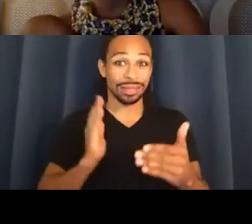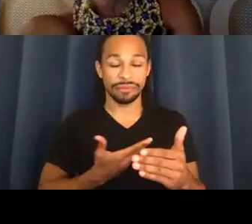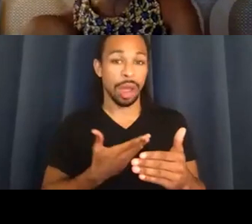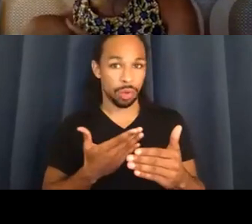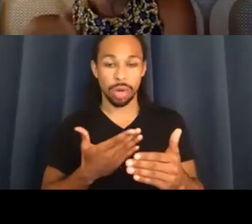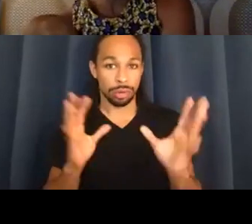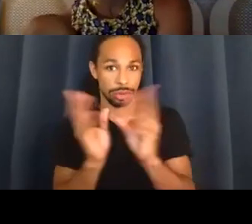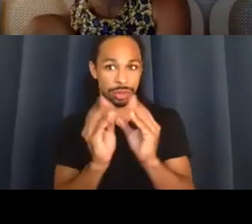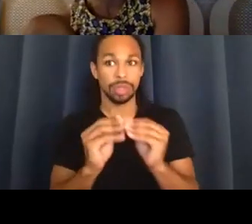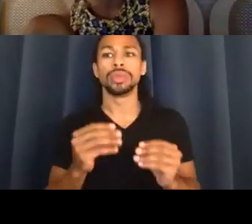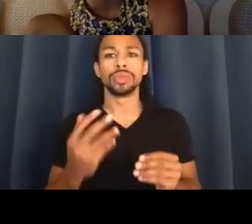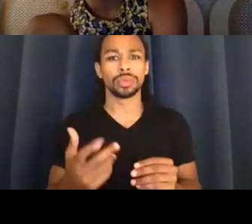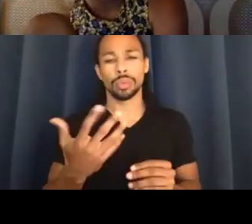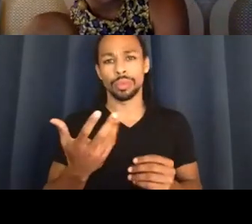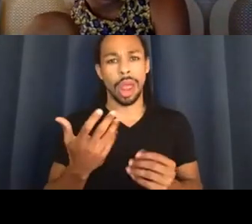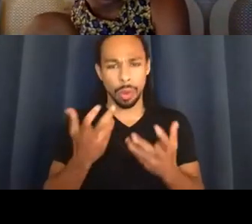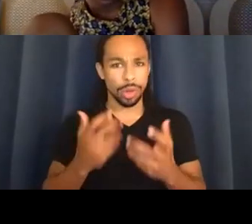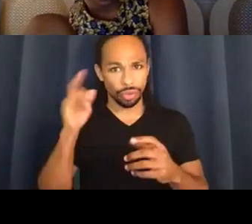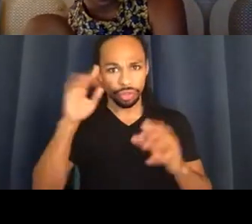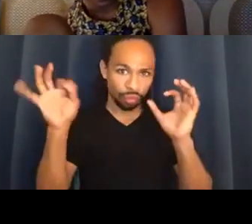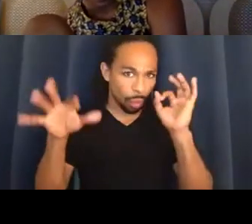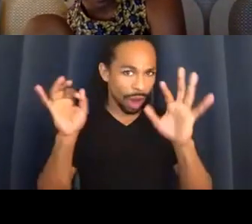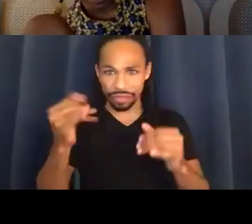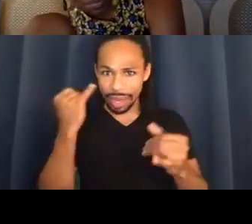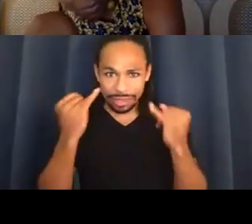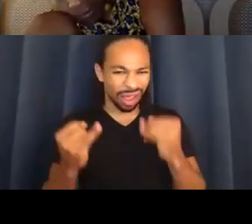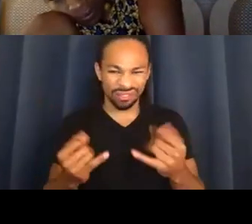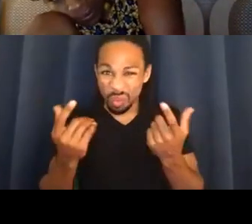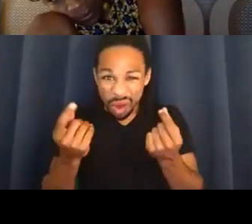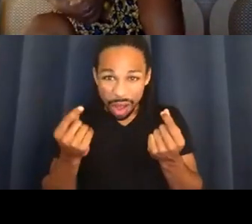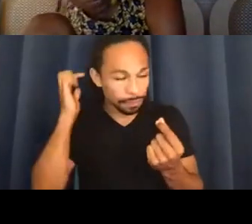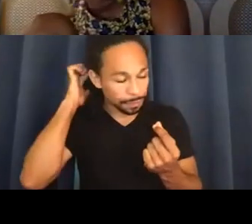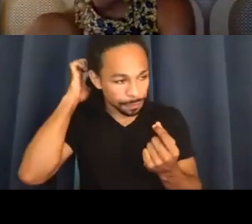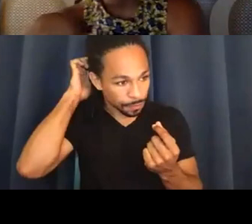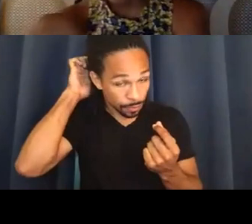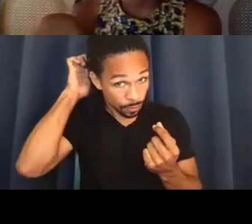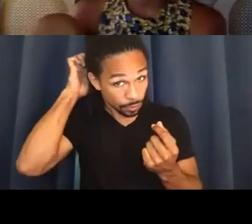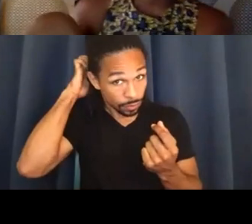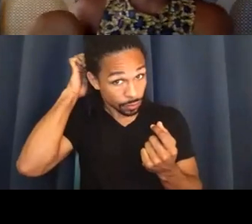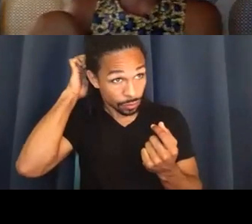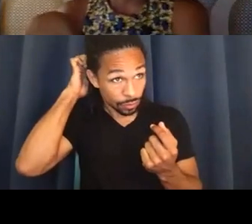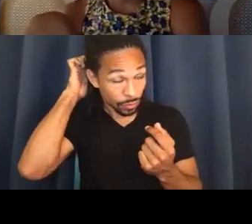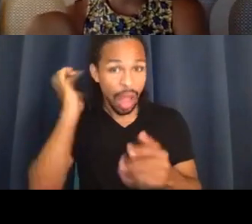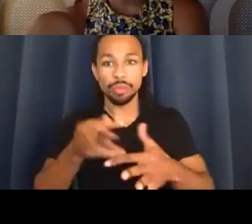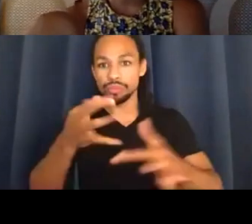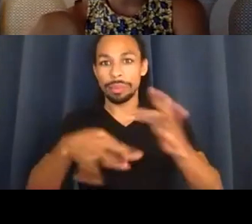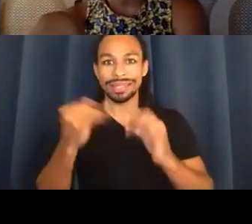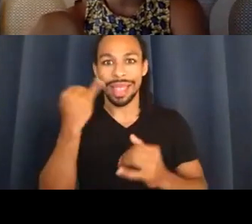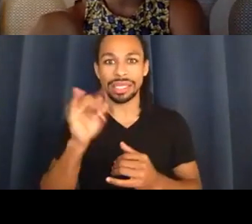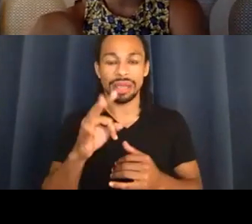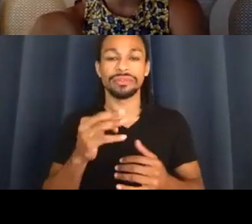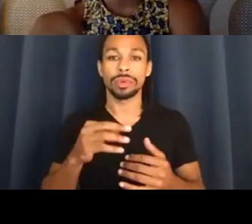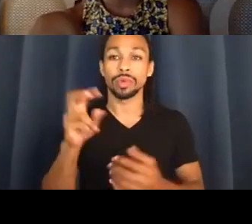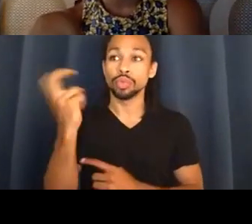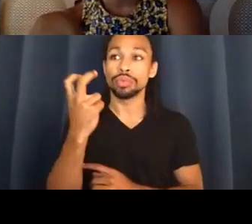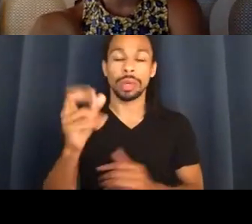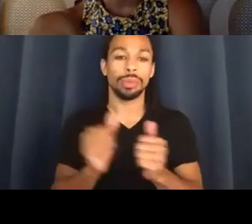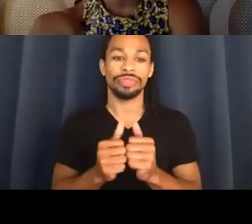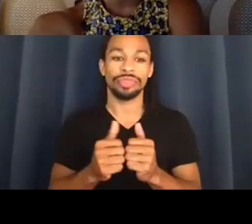out this used of what -- you replace the word touring with engagement model, what is our